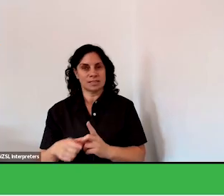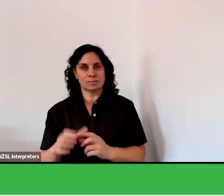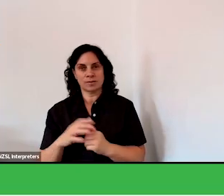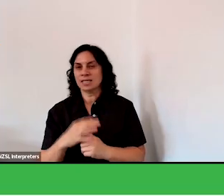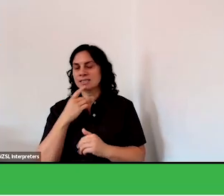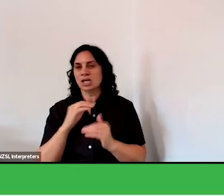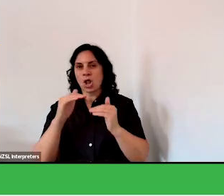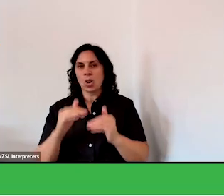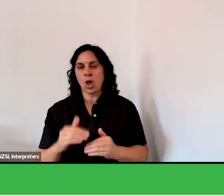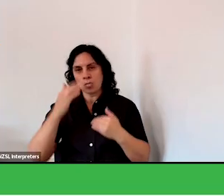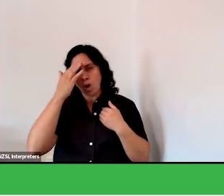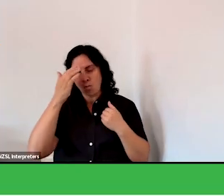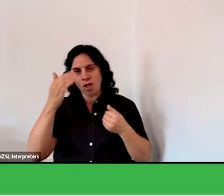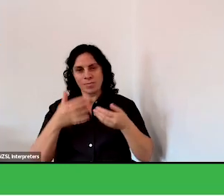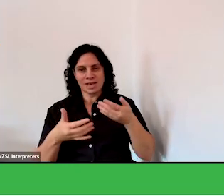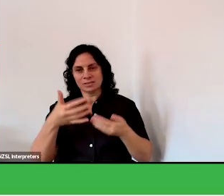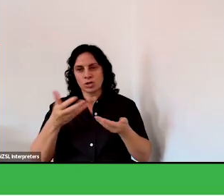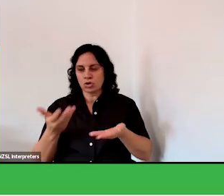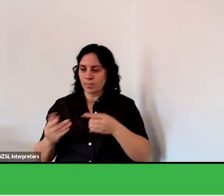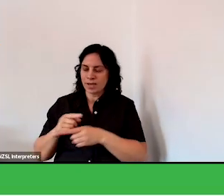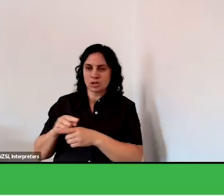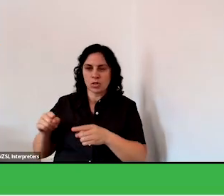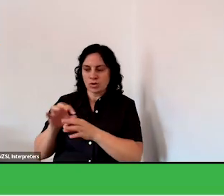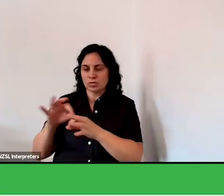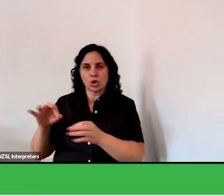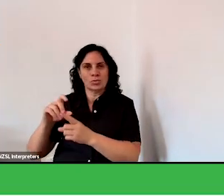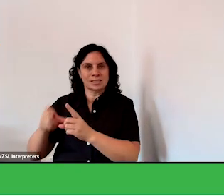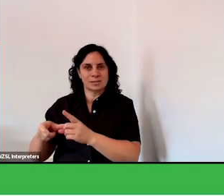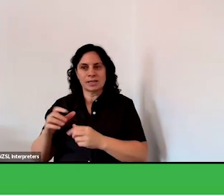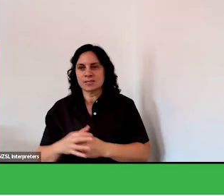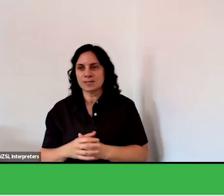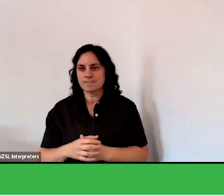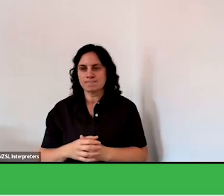well-being scores, and those who were not identified as having a disability. Now, we don't have that on the slides here,